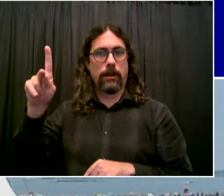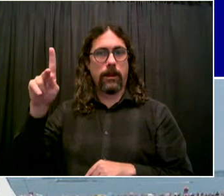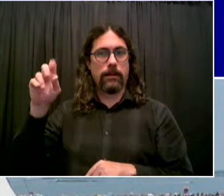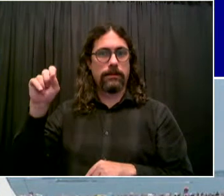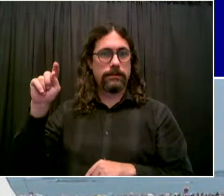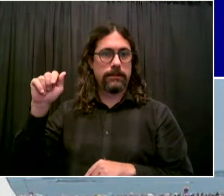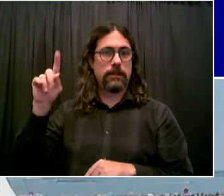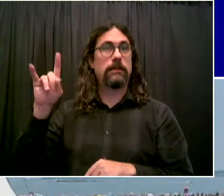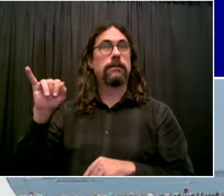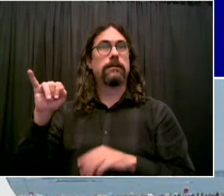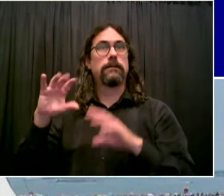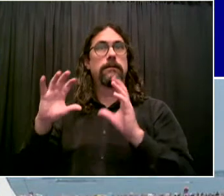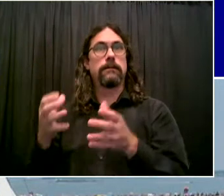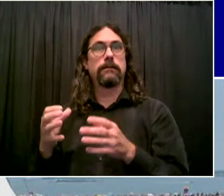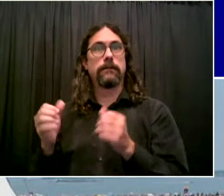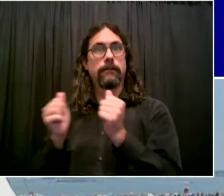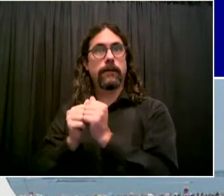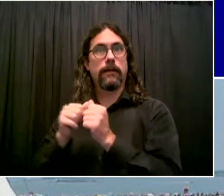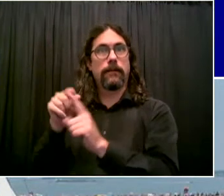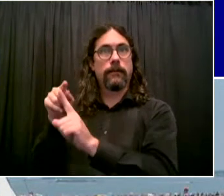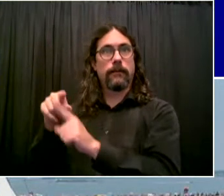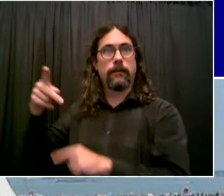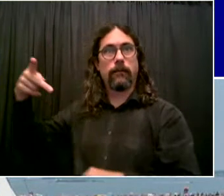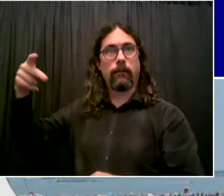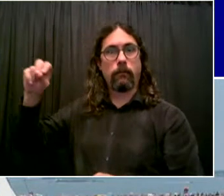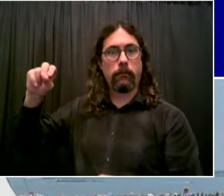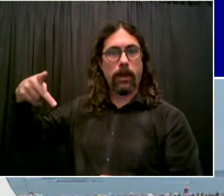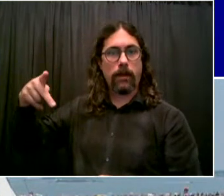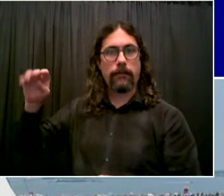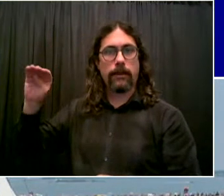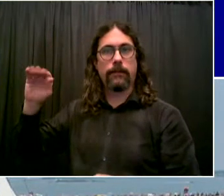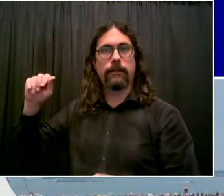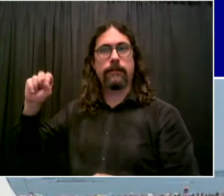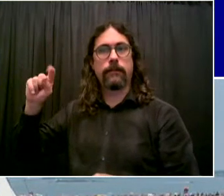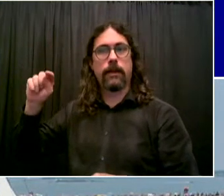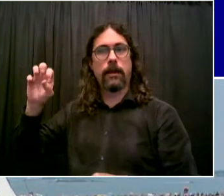WAS THE ROCKSTEADY GRO UP SERVER CAN HAVE A POP MASTER